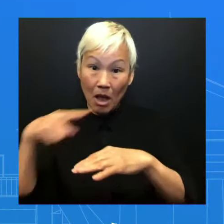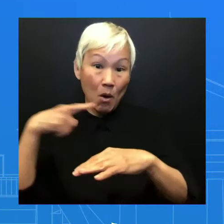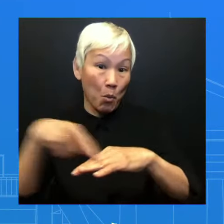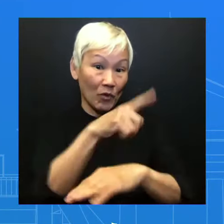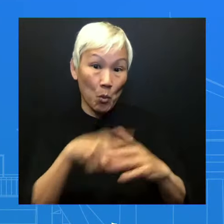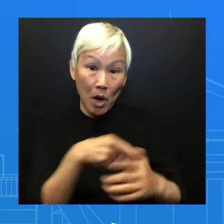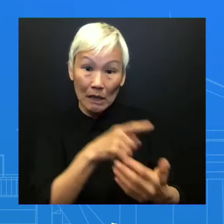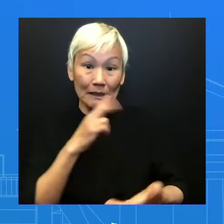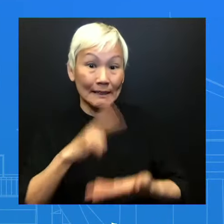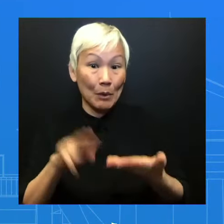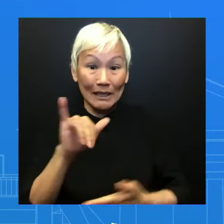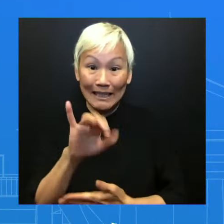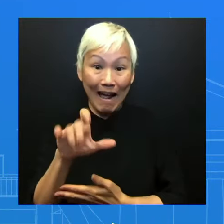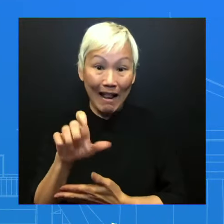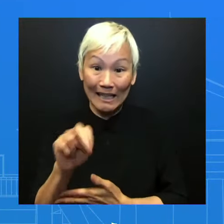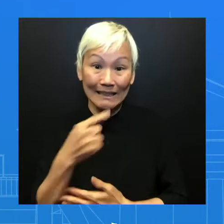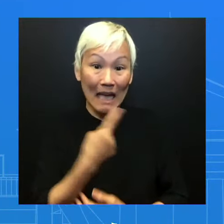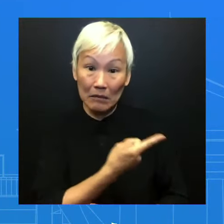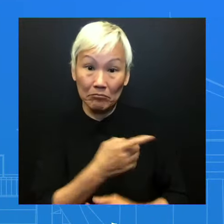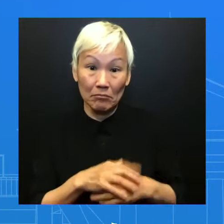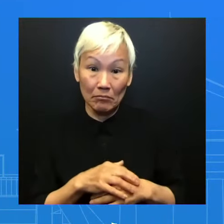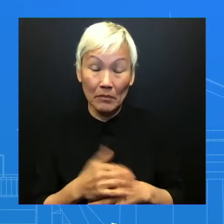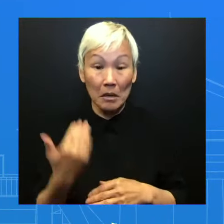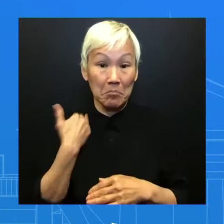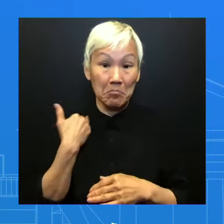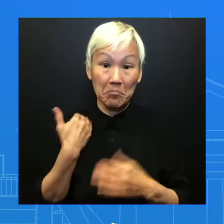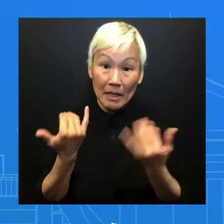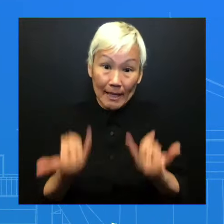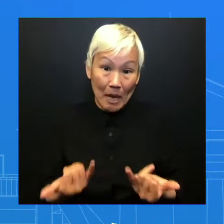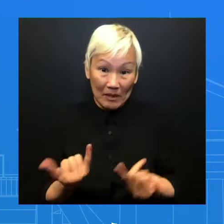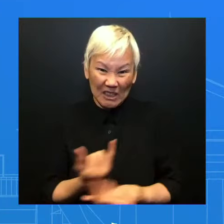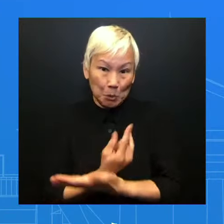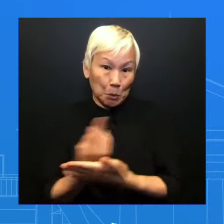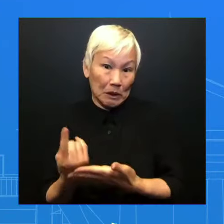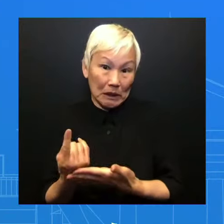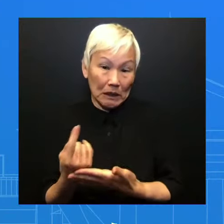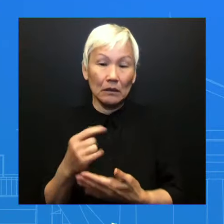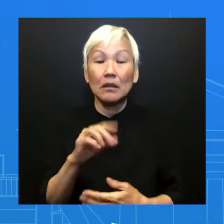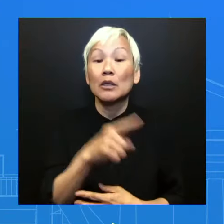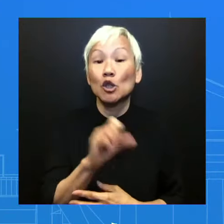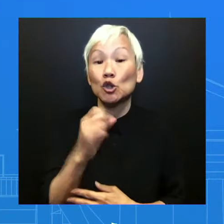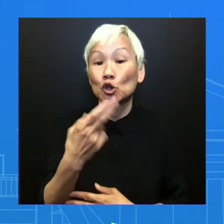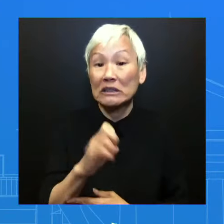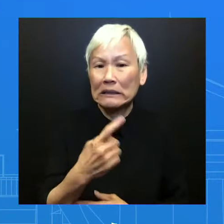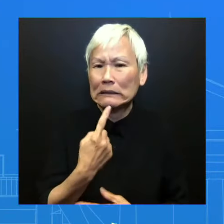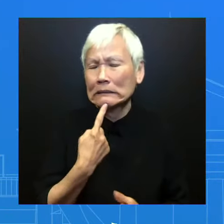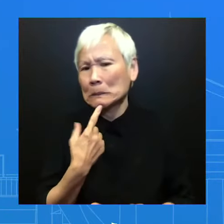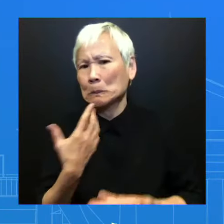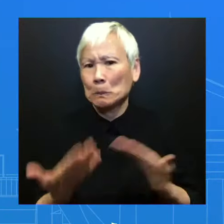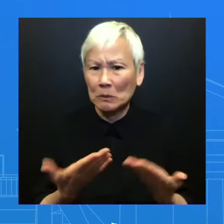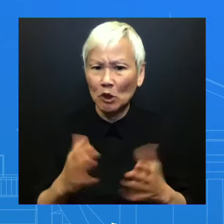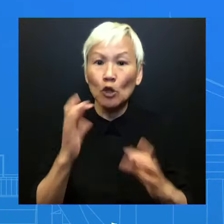most recently, I think, earlier this week. She has been pretty much communicating with all of you what the X-date is to the American people.